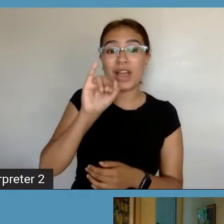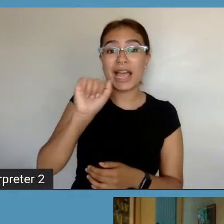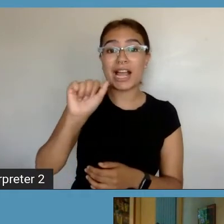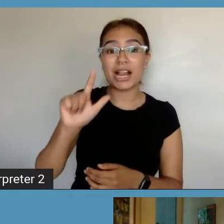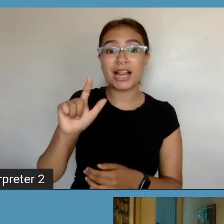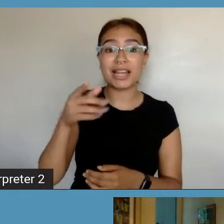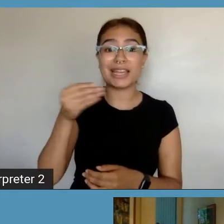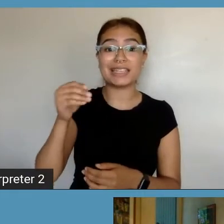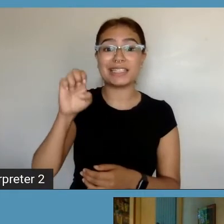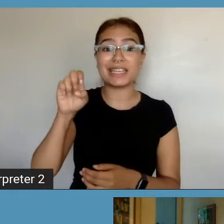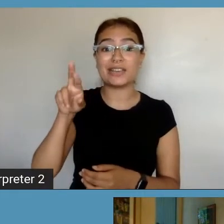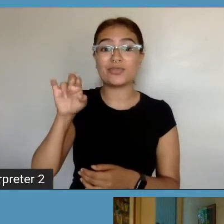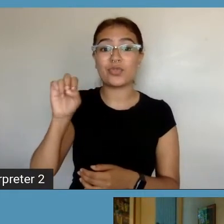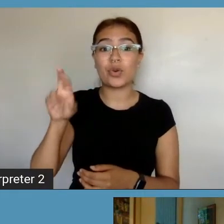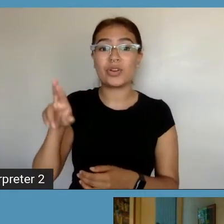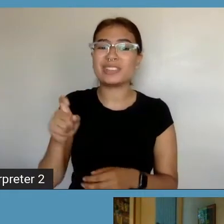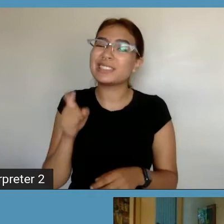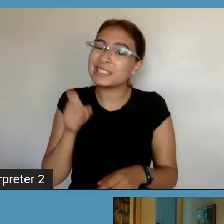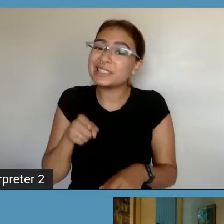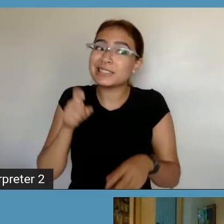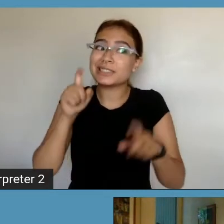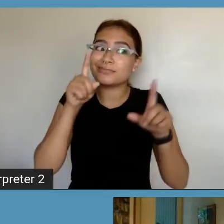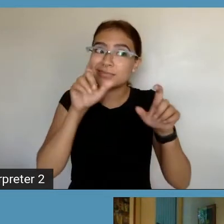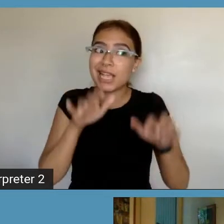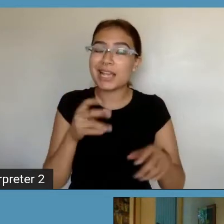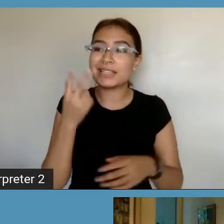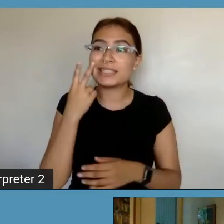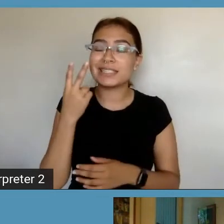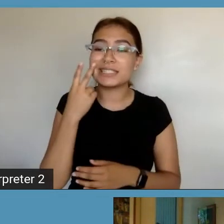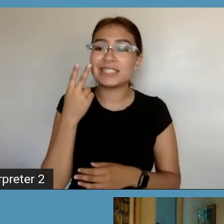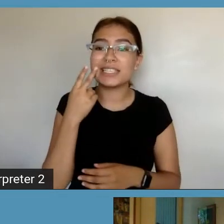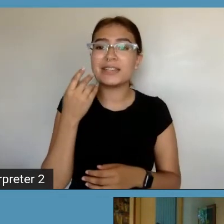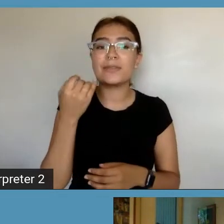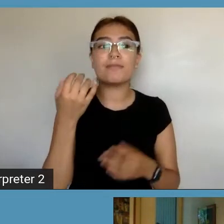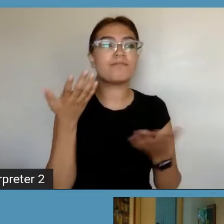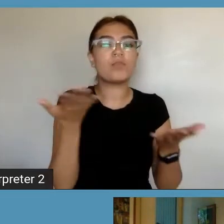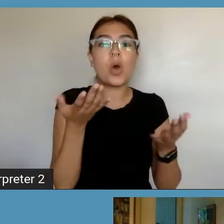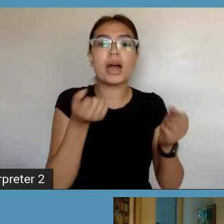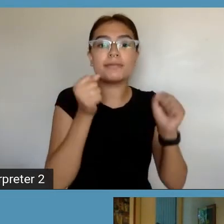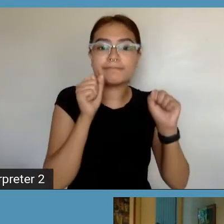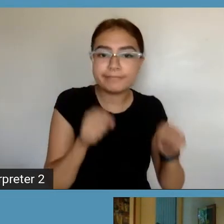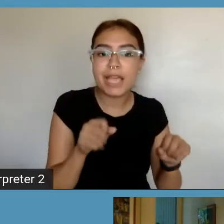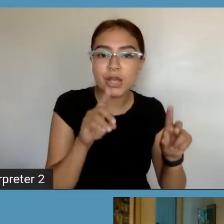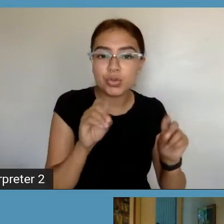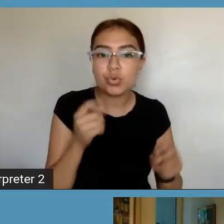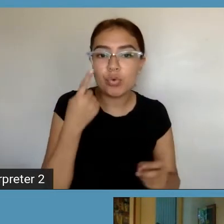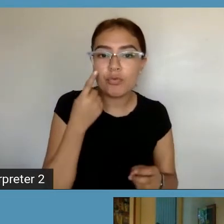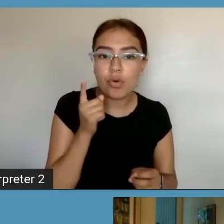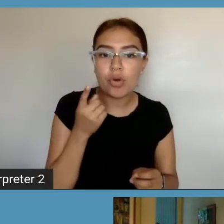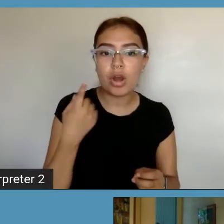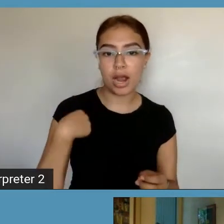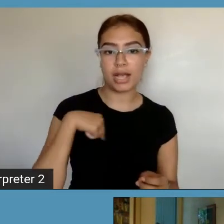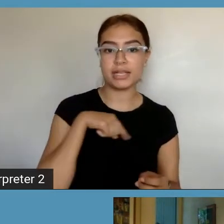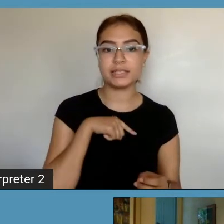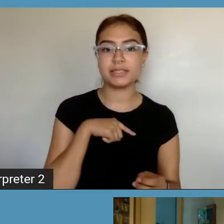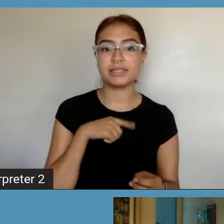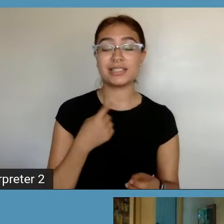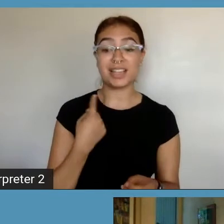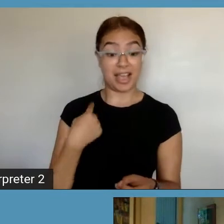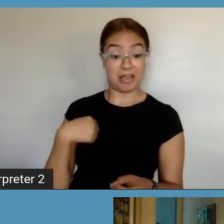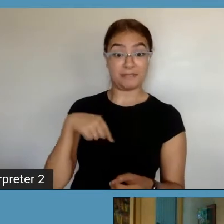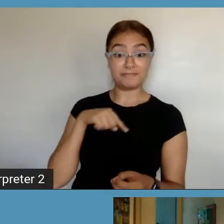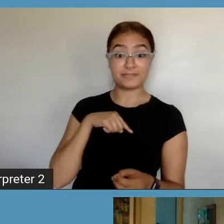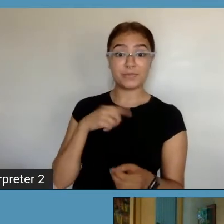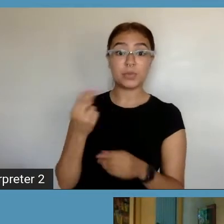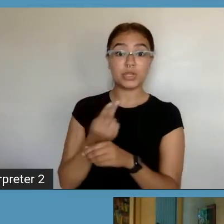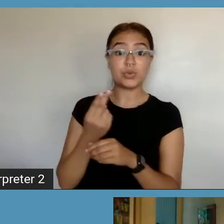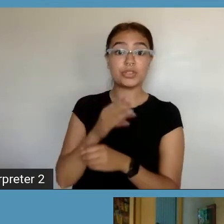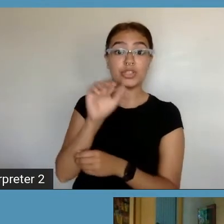these programs to see exactly what they can do for you, and we at UNCG, we use Archive Space, for